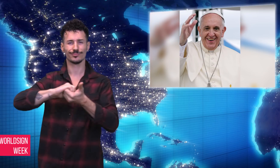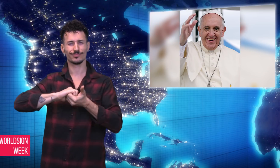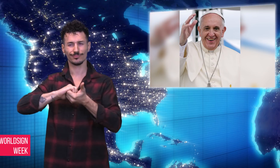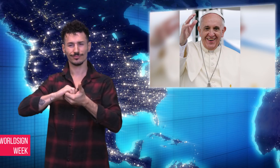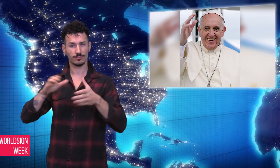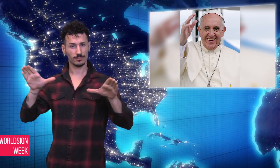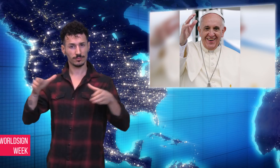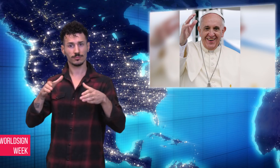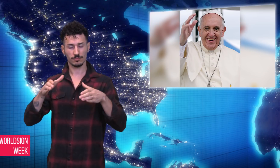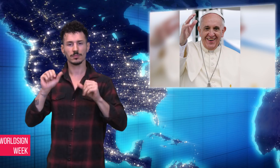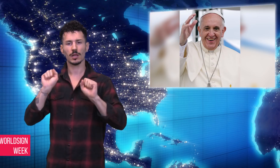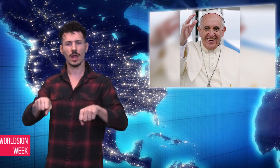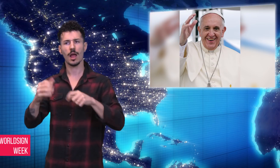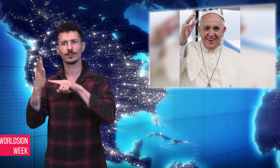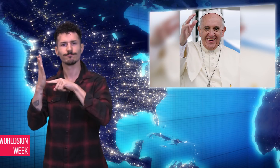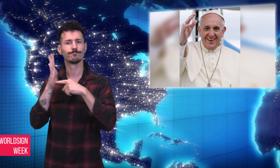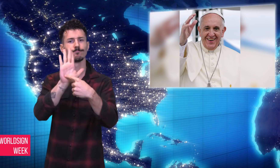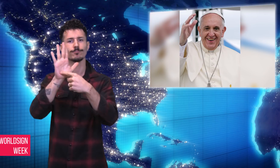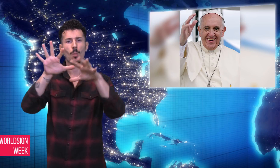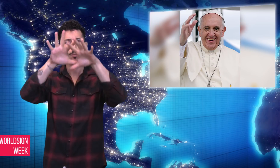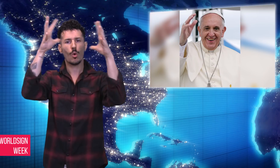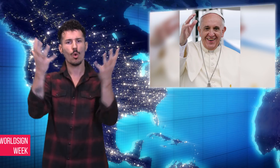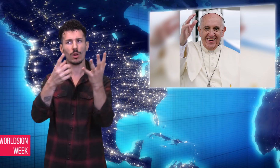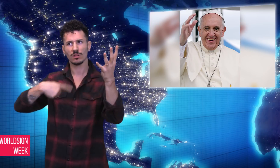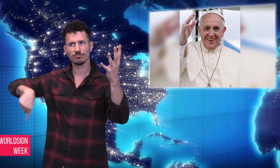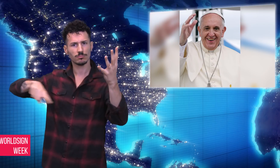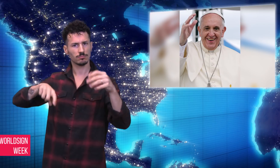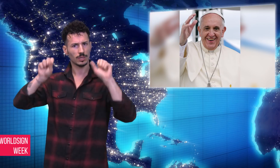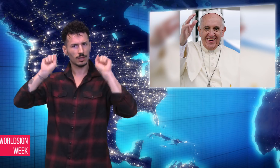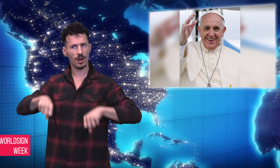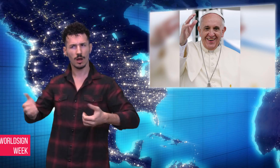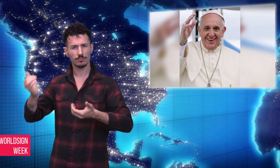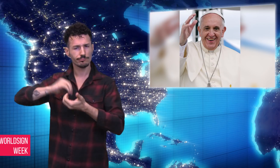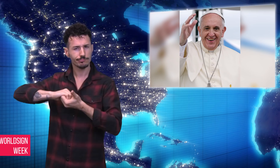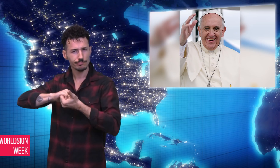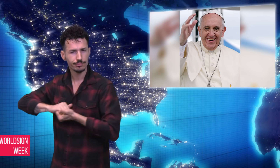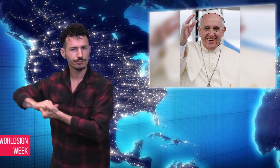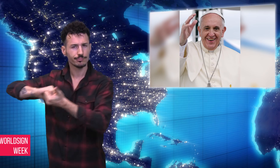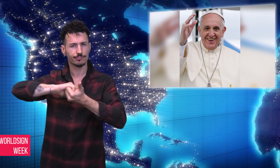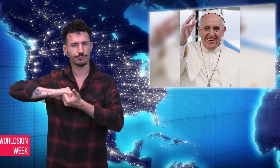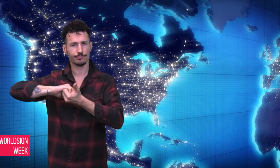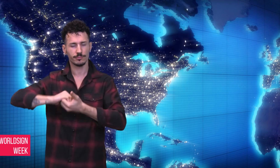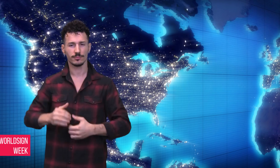becoming united, and showing that unity to the rest of the world.”